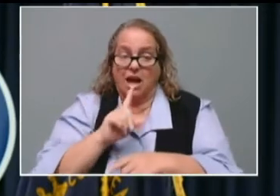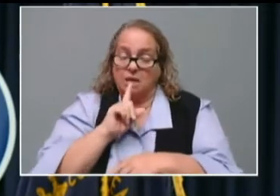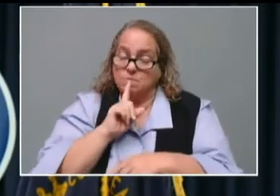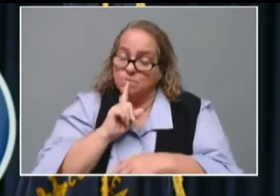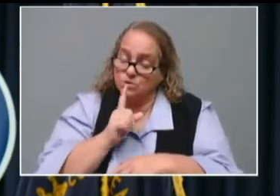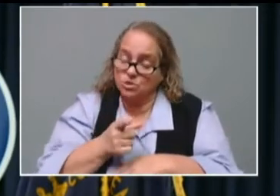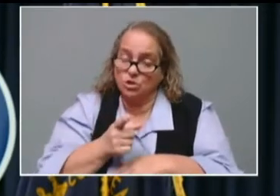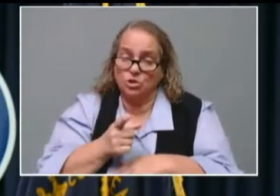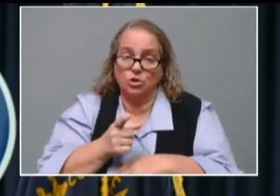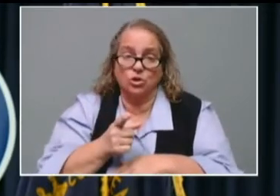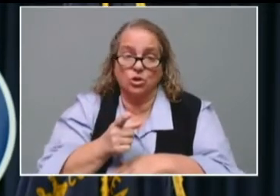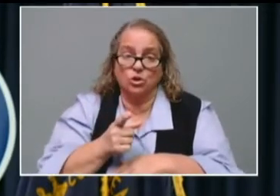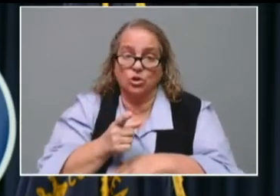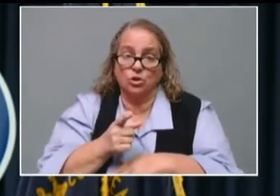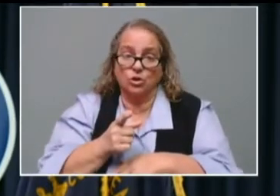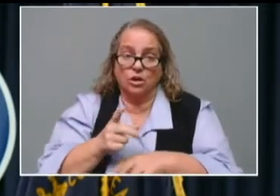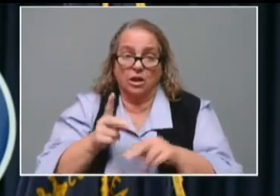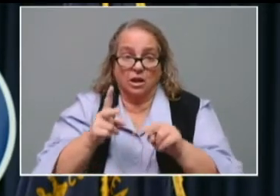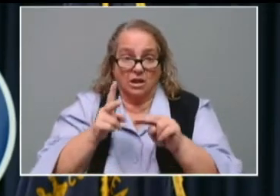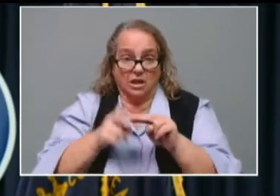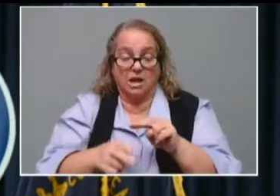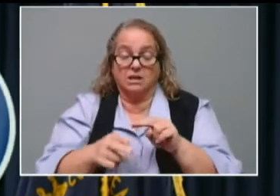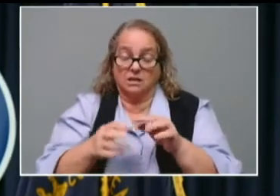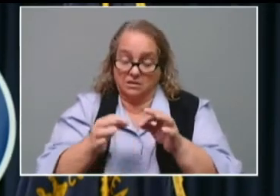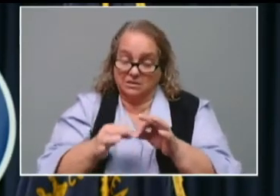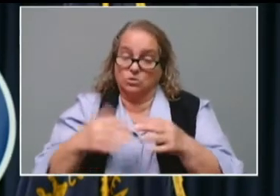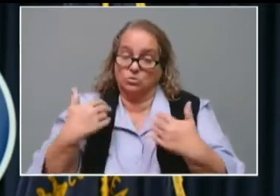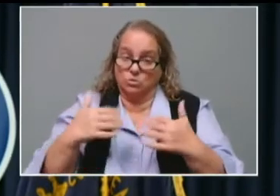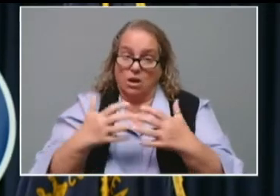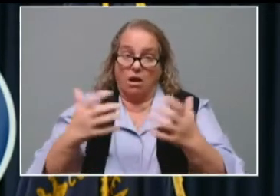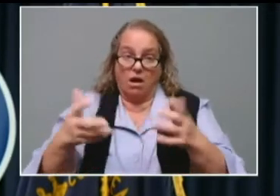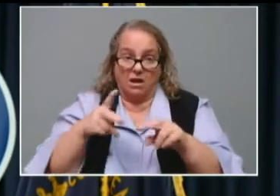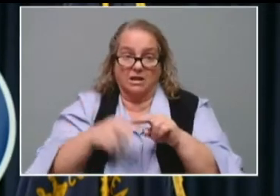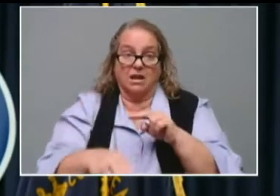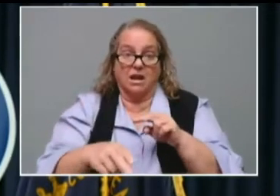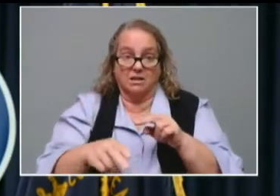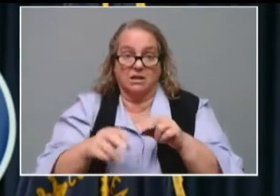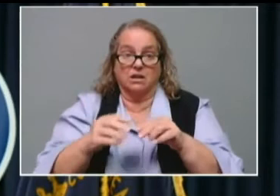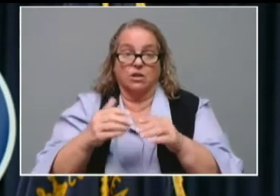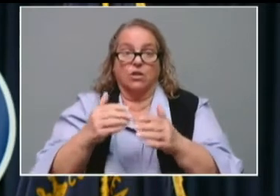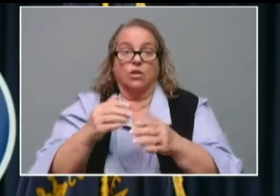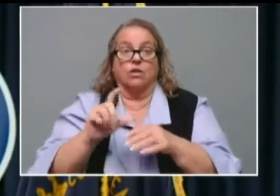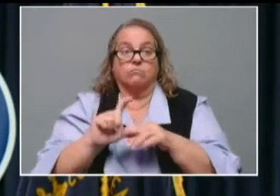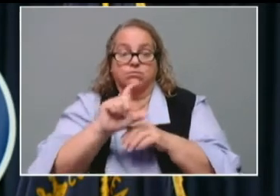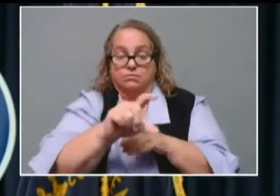cut significantly cut the compensation package of new educators by eliminating